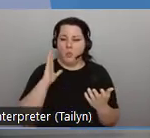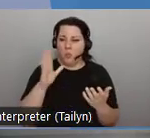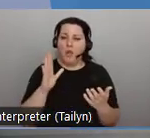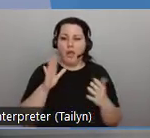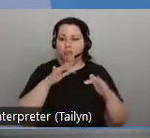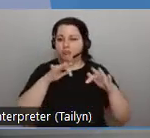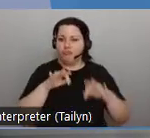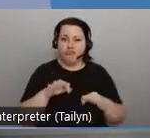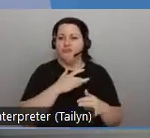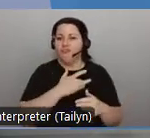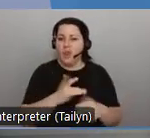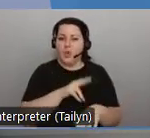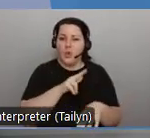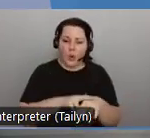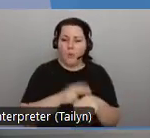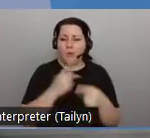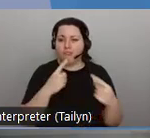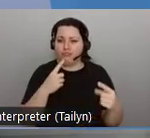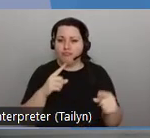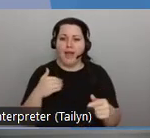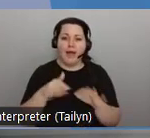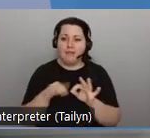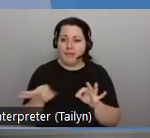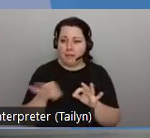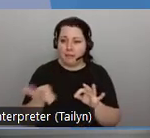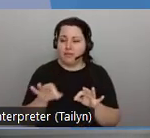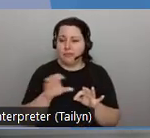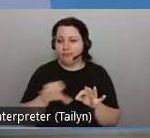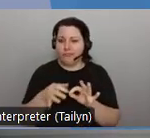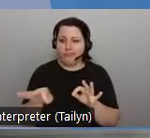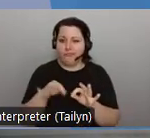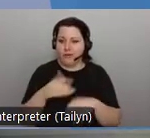. We're just going to cover the usual housekeeping items, we